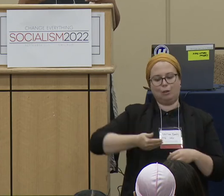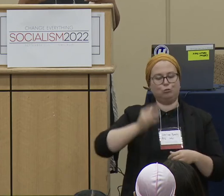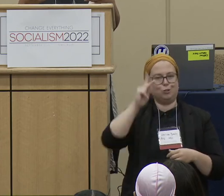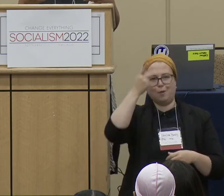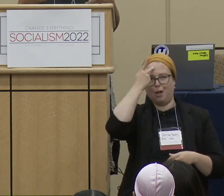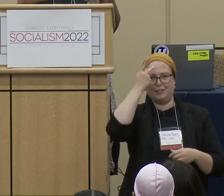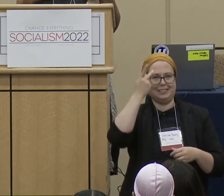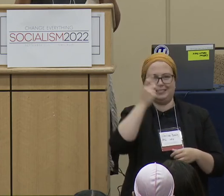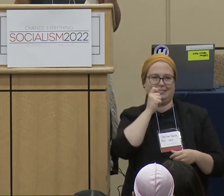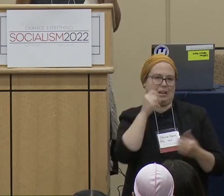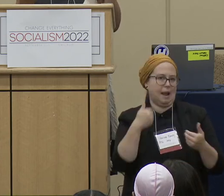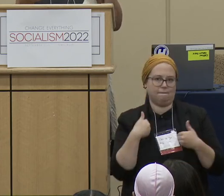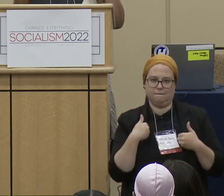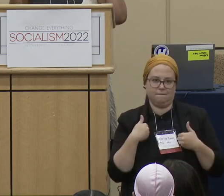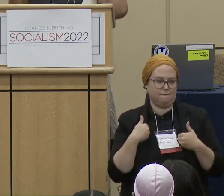there's all that in many of these organizations, which was